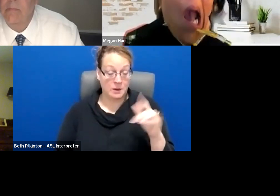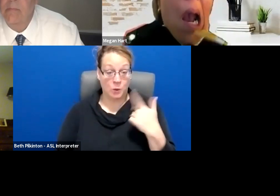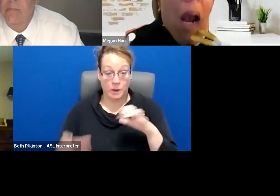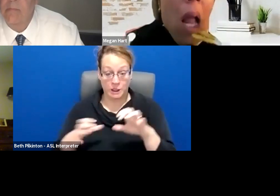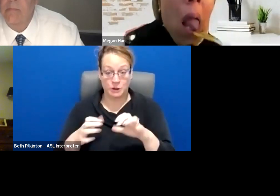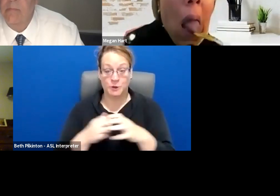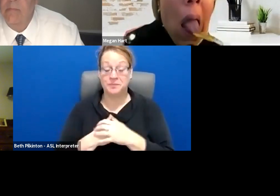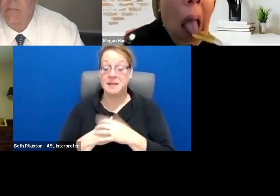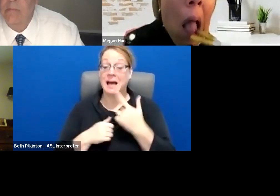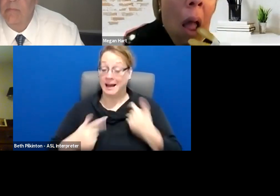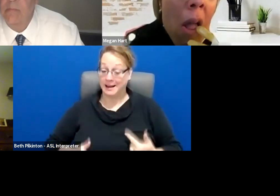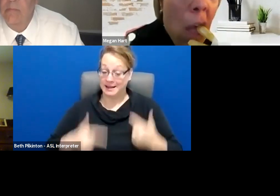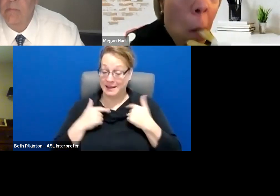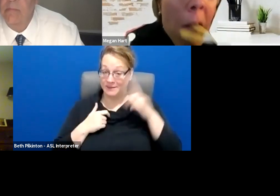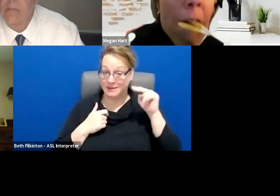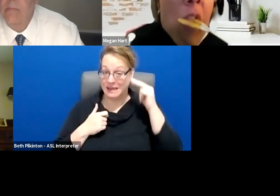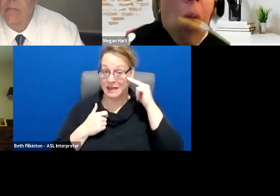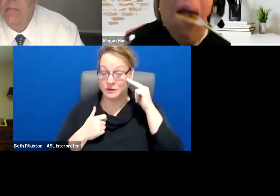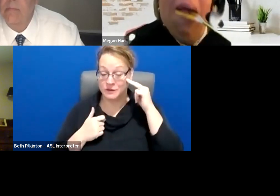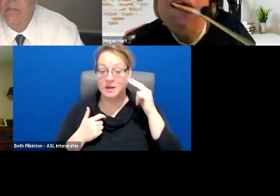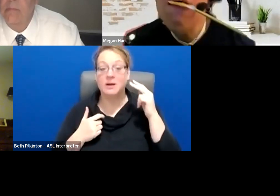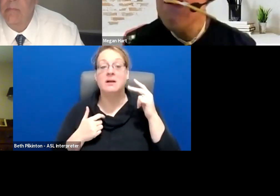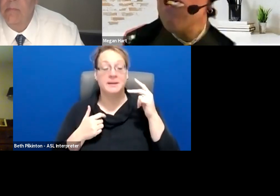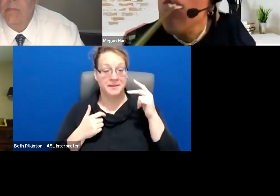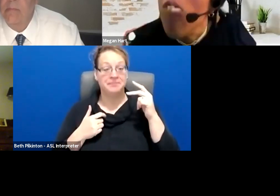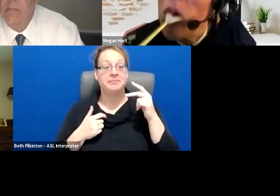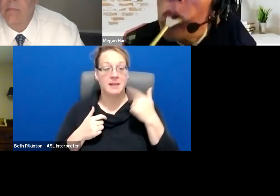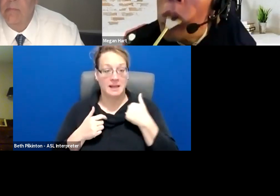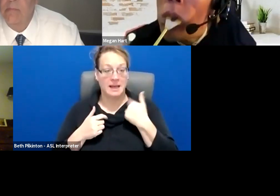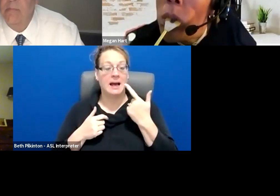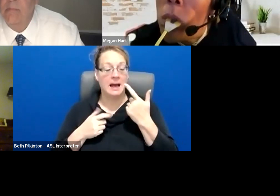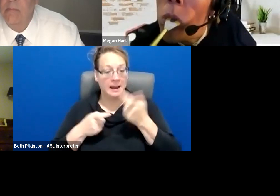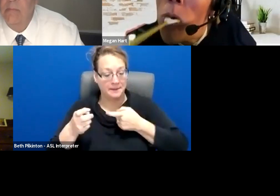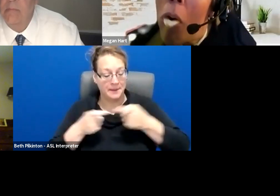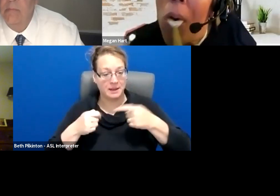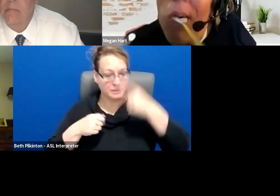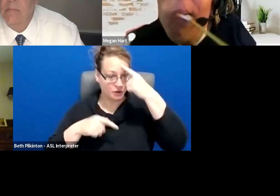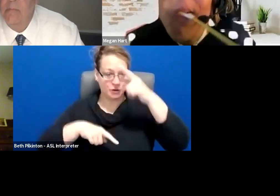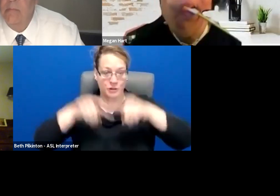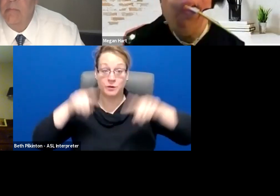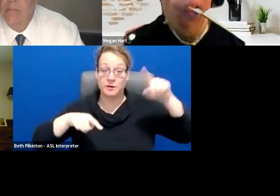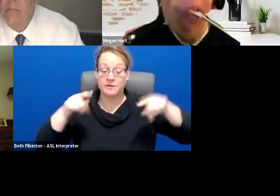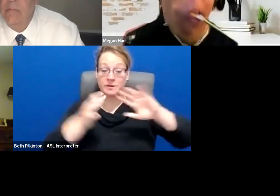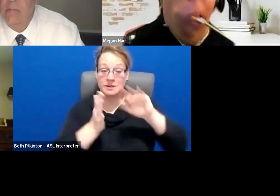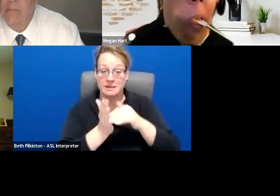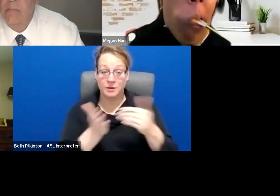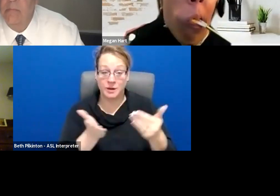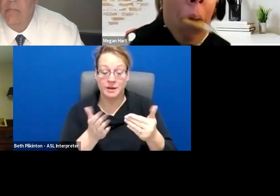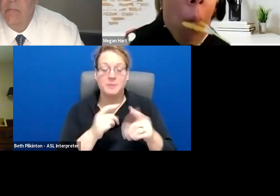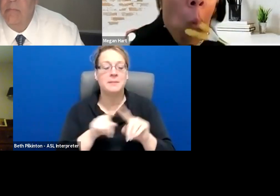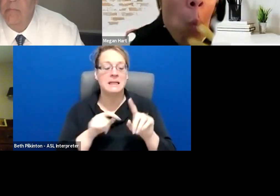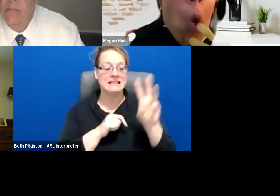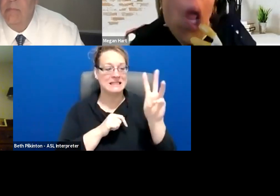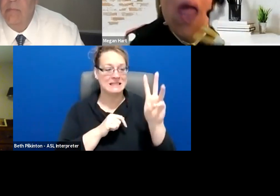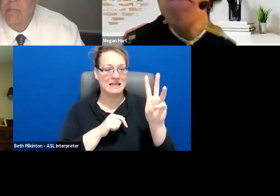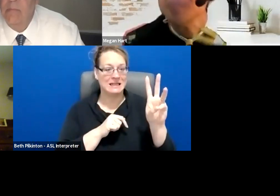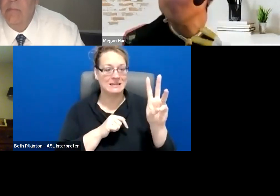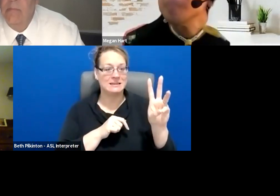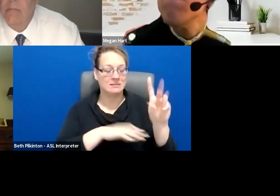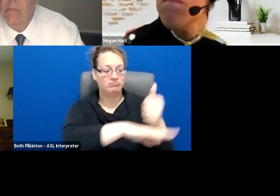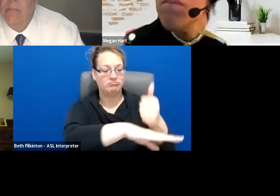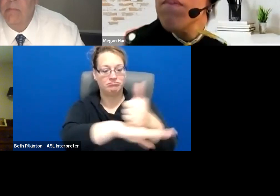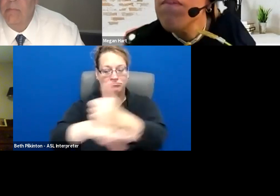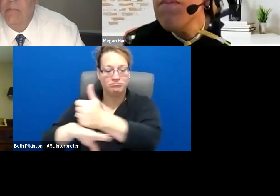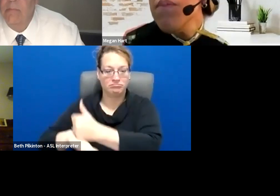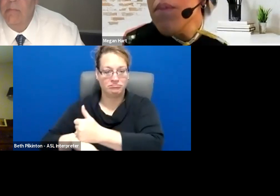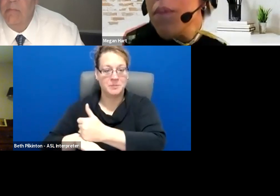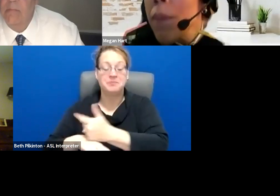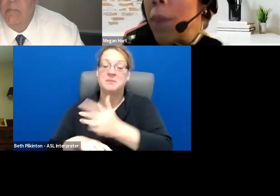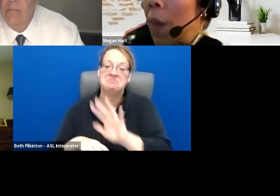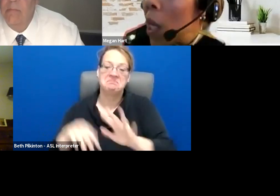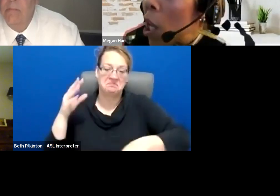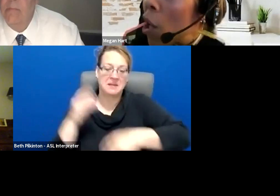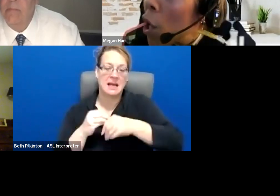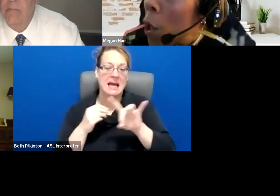Emily Cummings: I will touch on something that has not been set here is one thing that EY does.